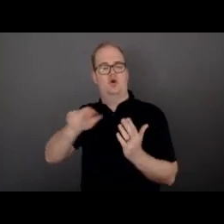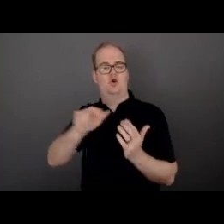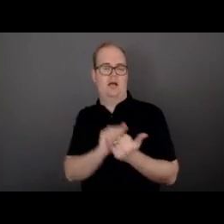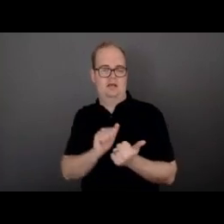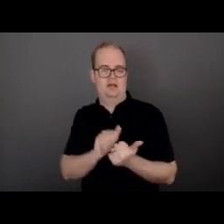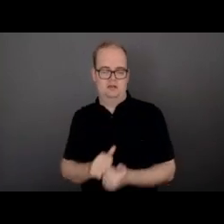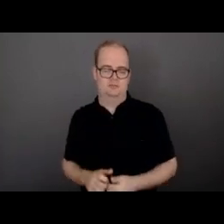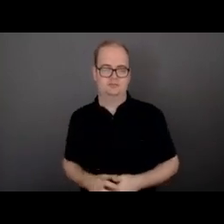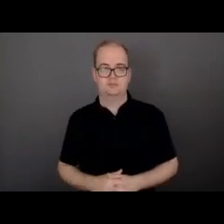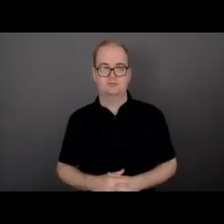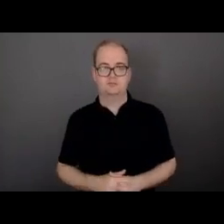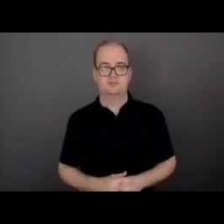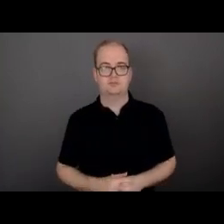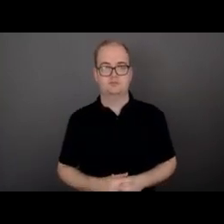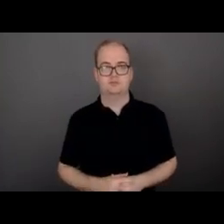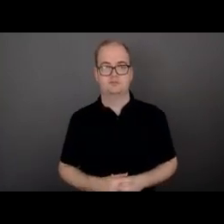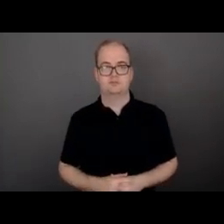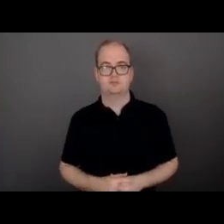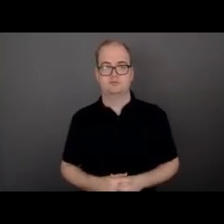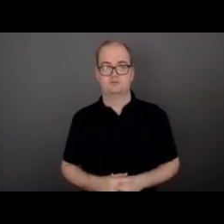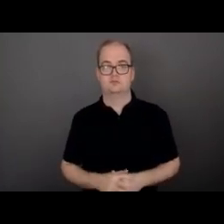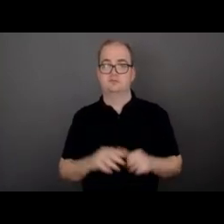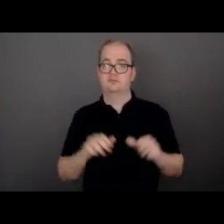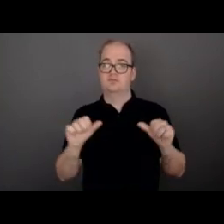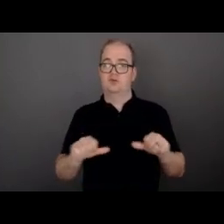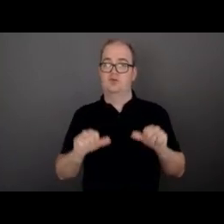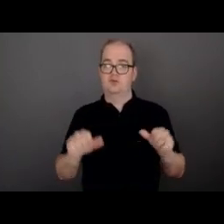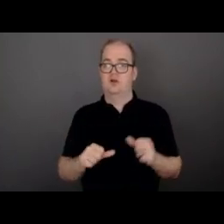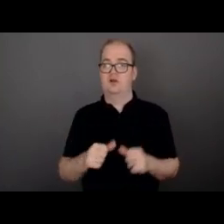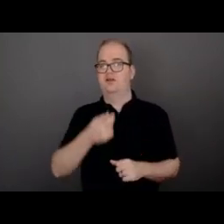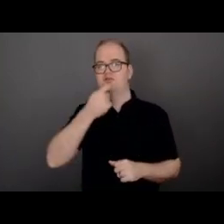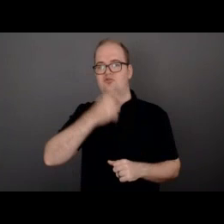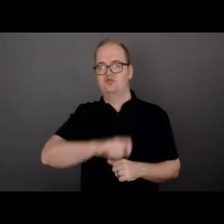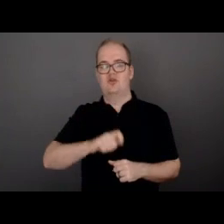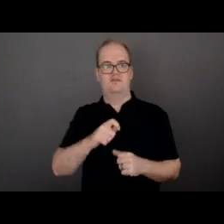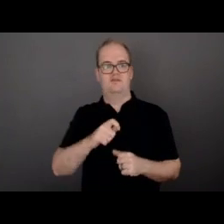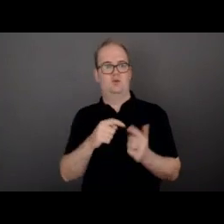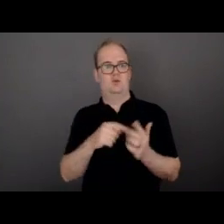We've got some takeaway tips. Great.